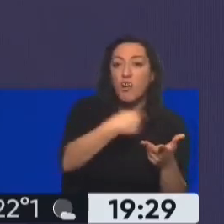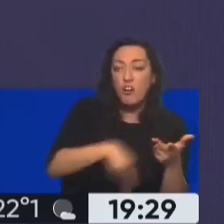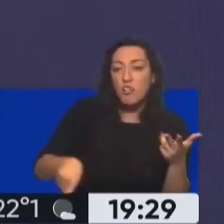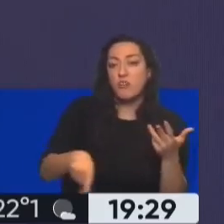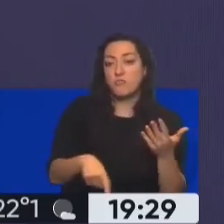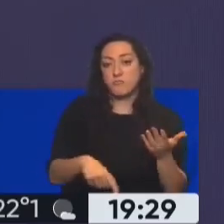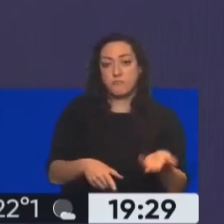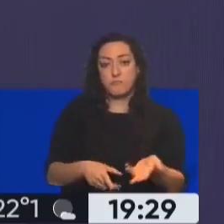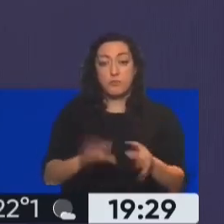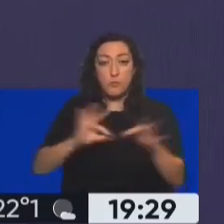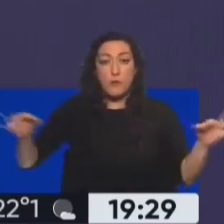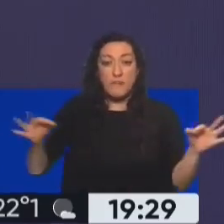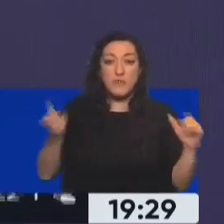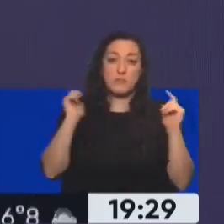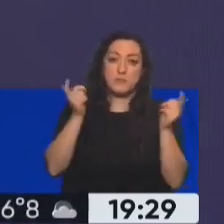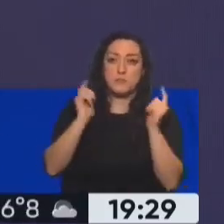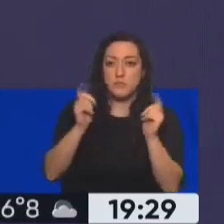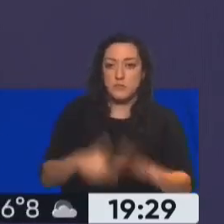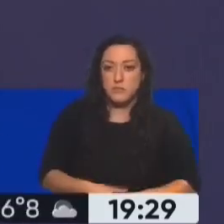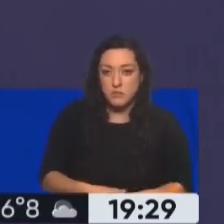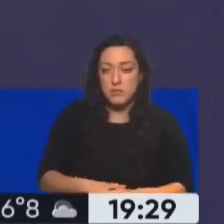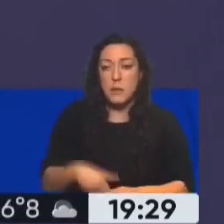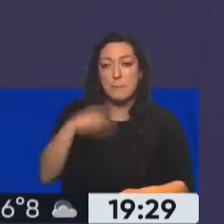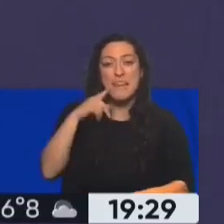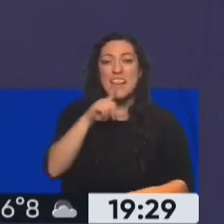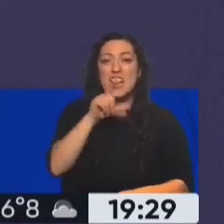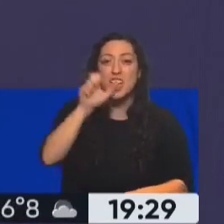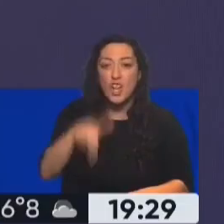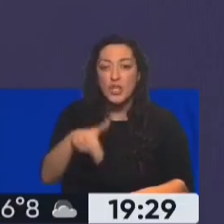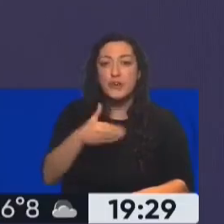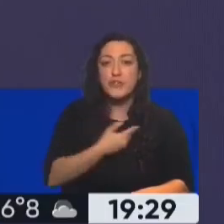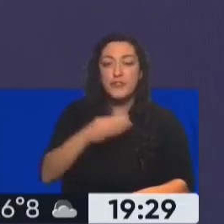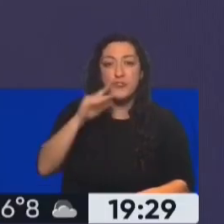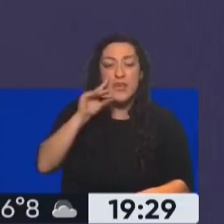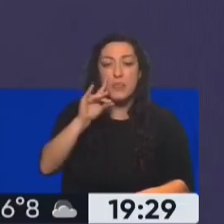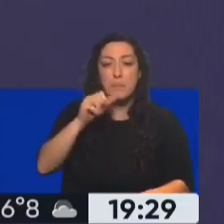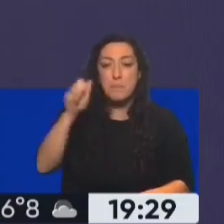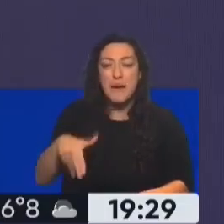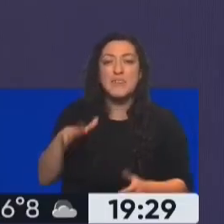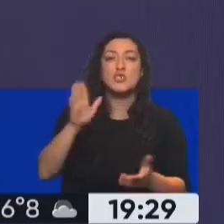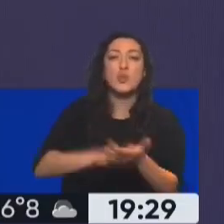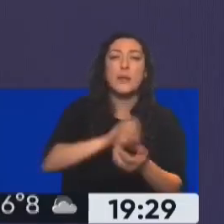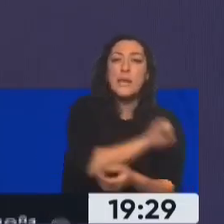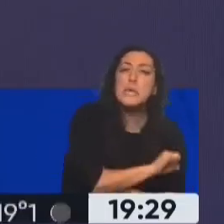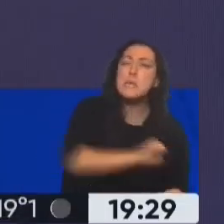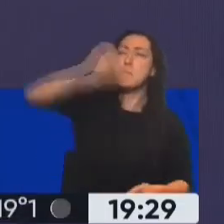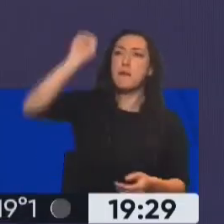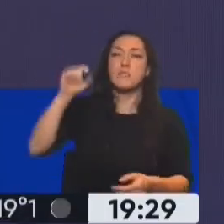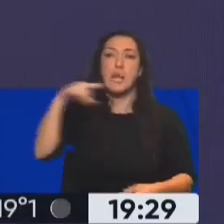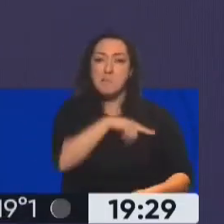In fact, there is a very funny phrase by Milton Friedman, who talks about hyperinflation in Germany.